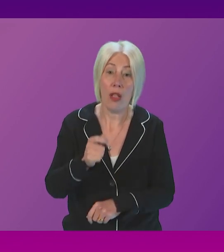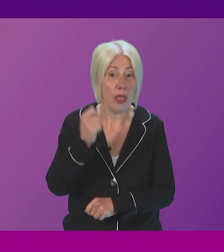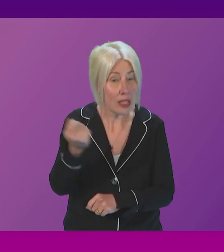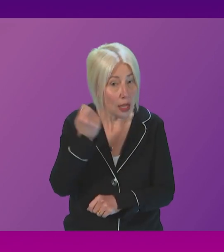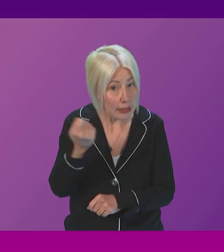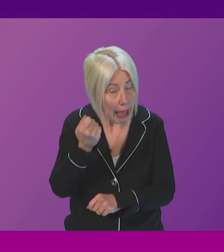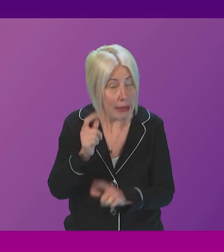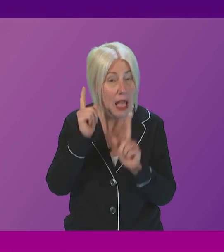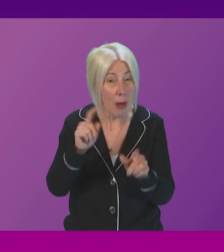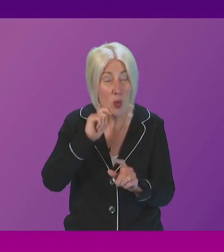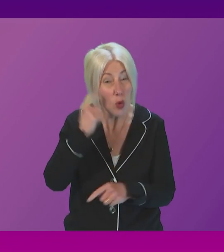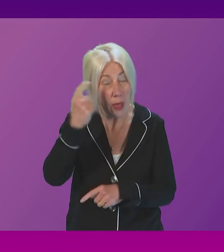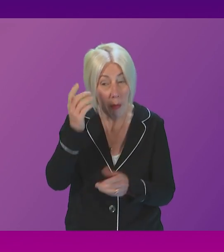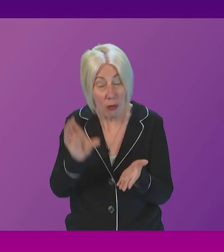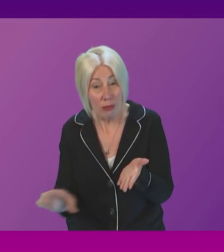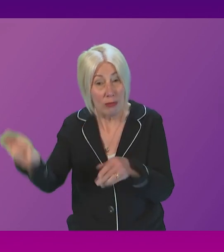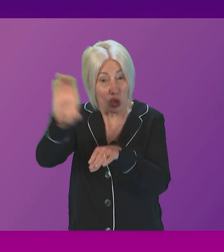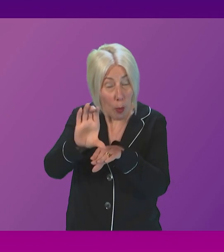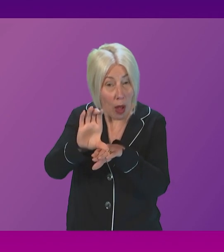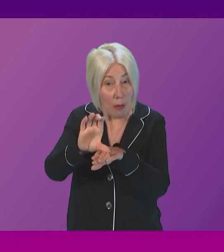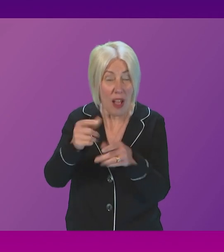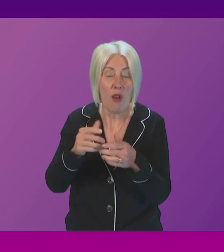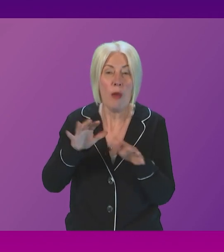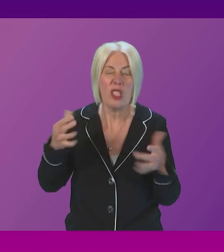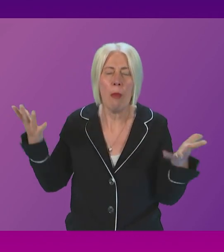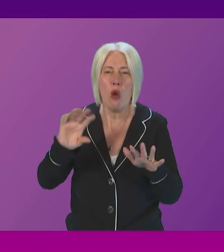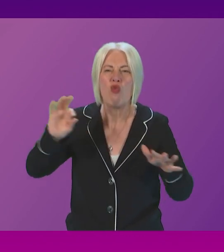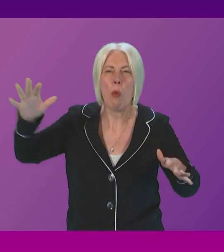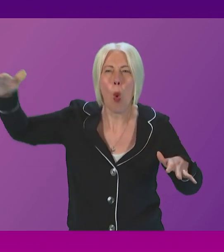First Minister therefore consider giving extra funds to remote areas across the Highlands that